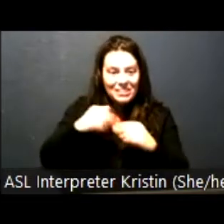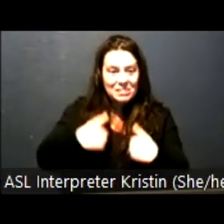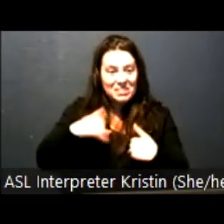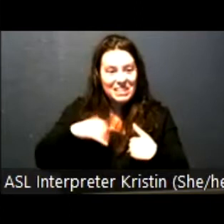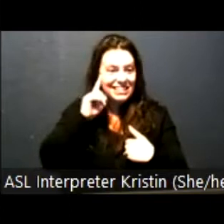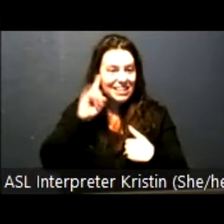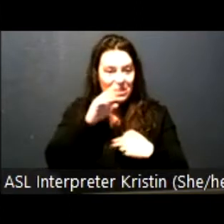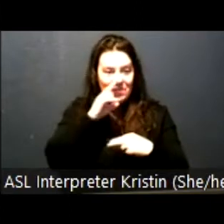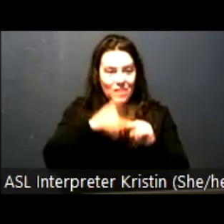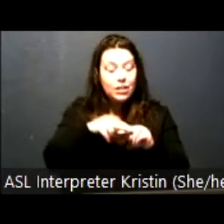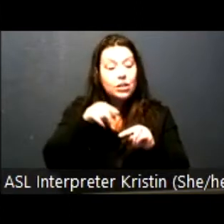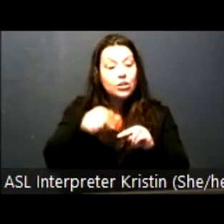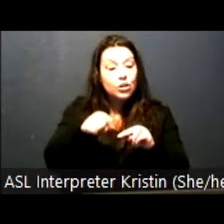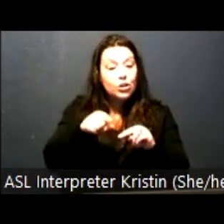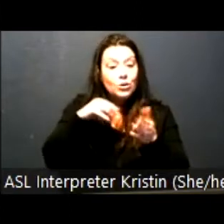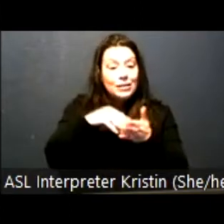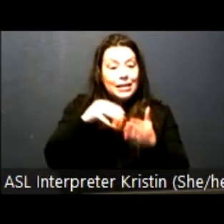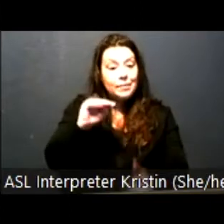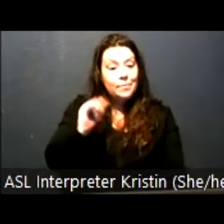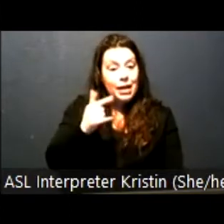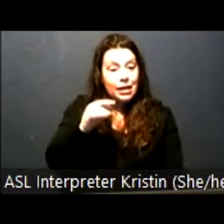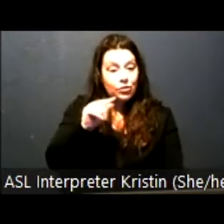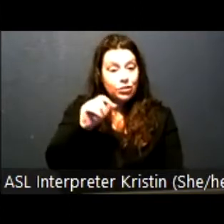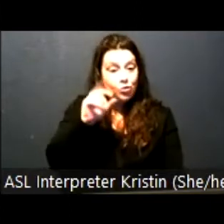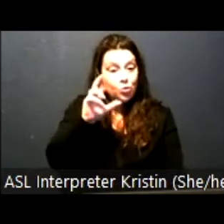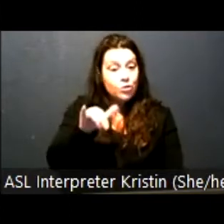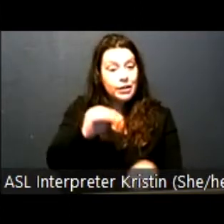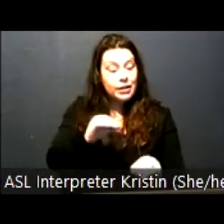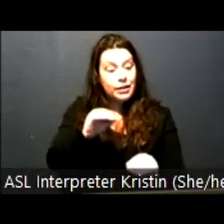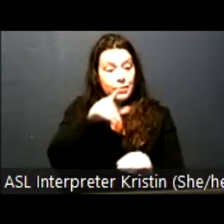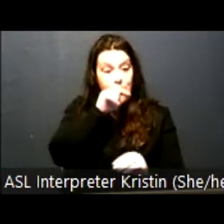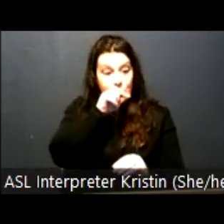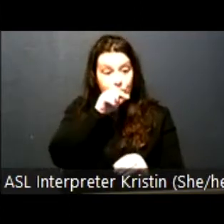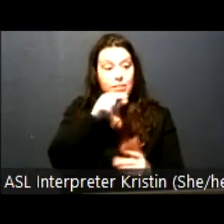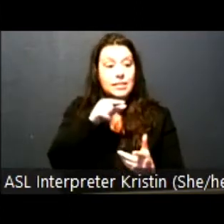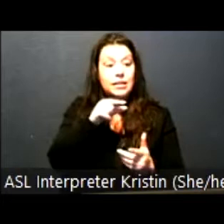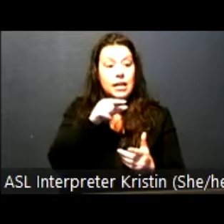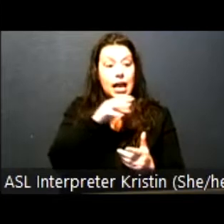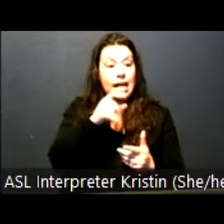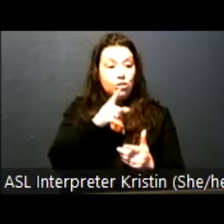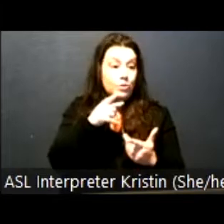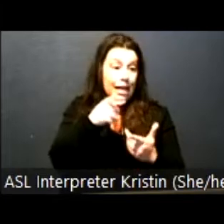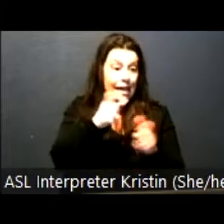that they go to some of the places where we have people tuning in from like Cuba and, um, and I know